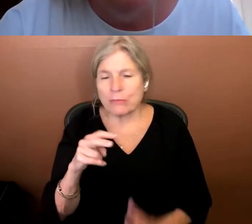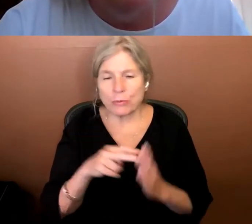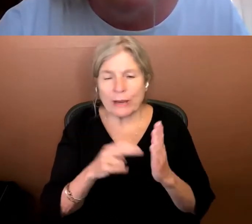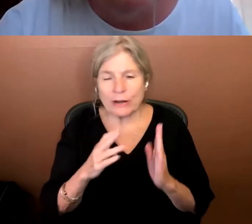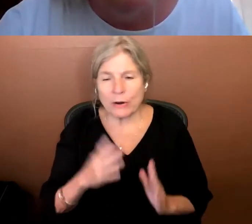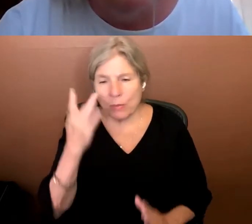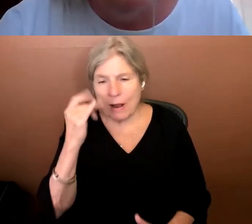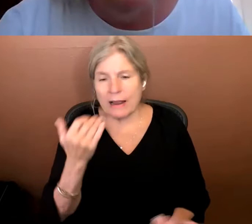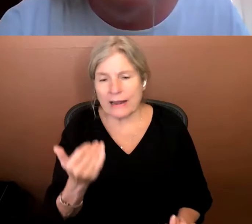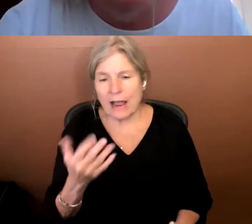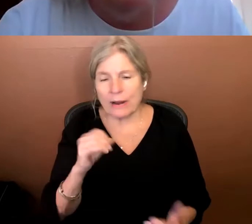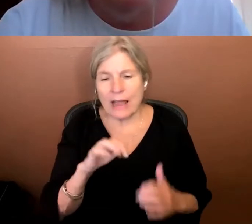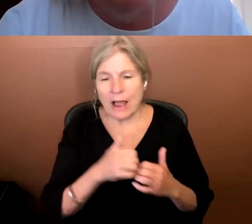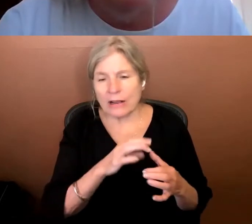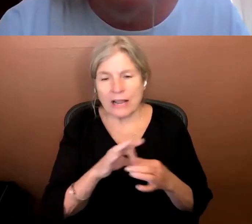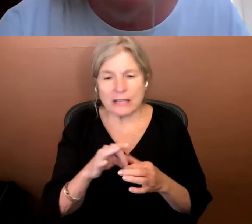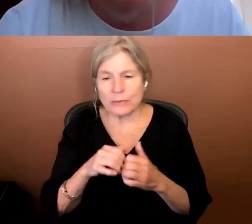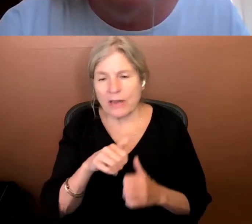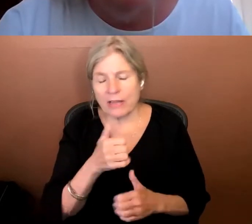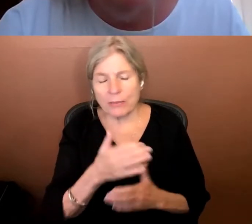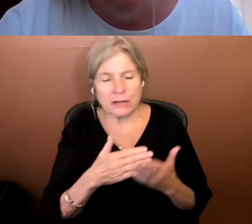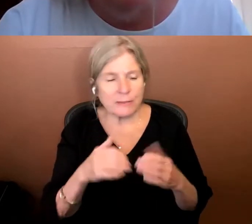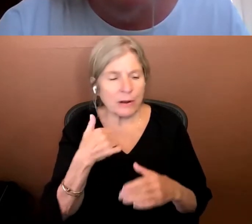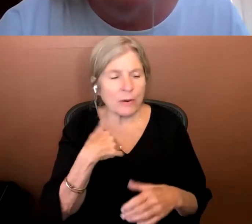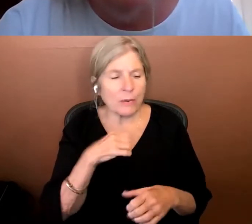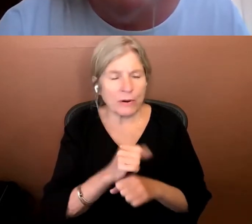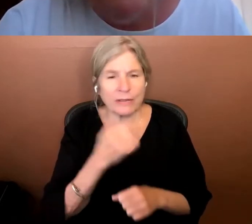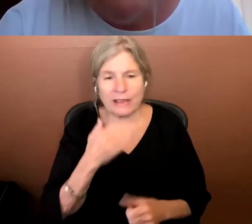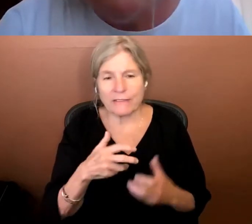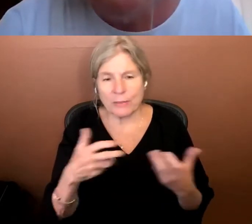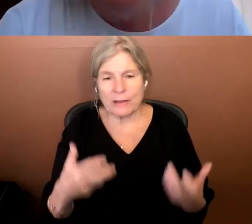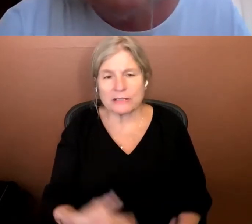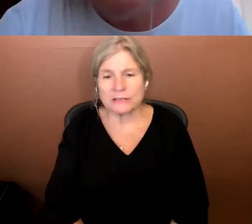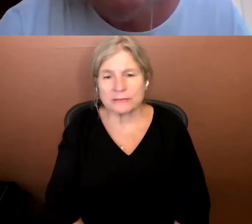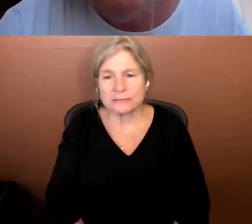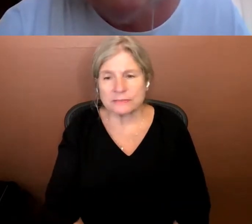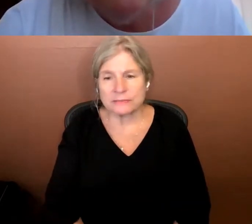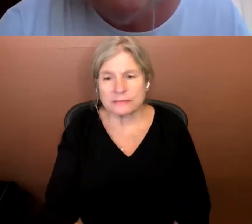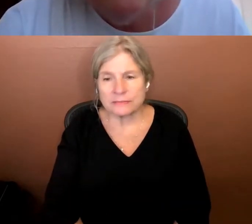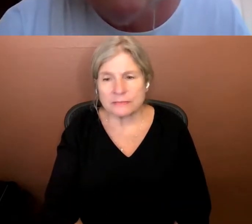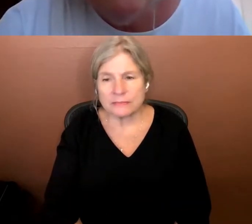connects with other parts of my work. Thank you very much.